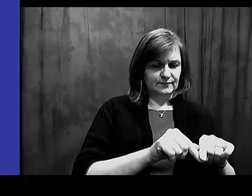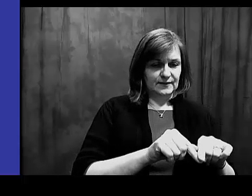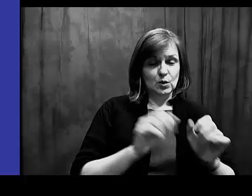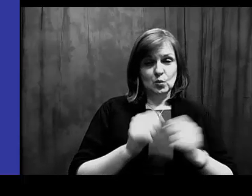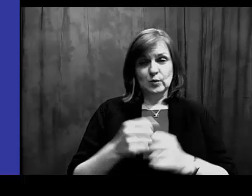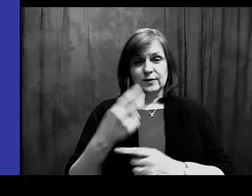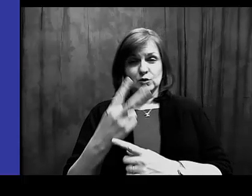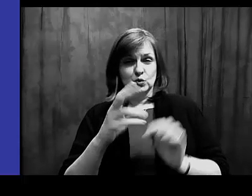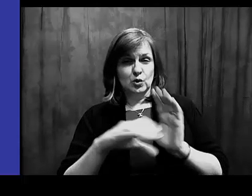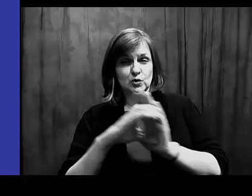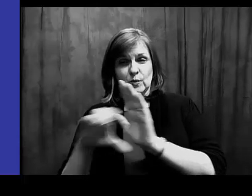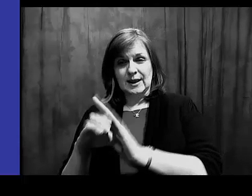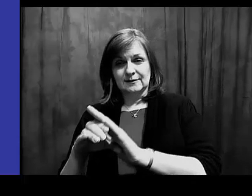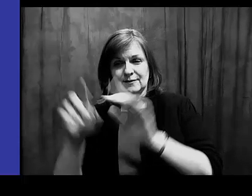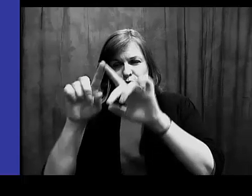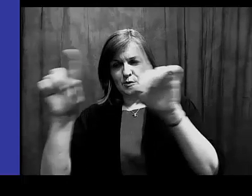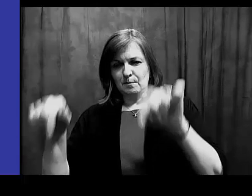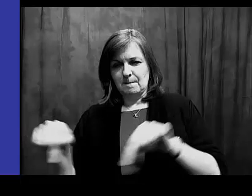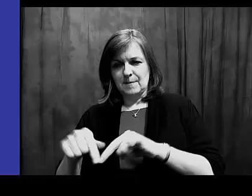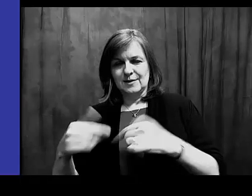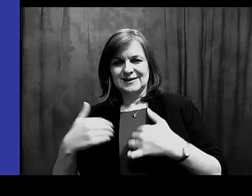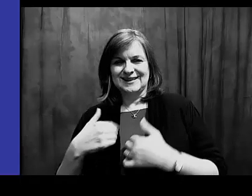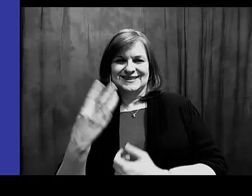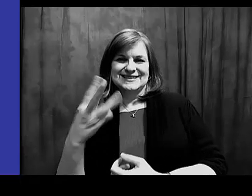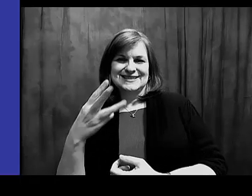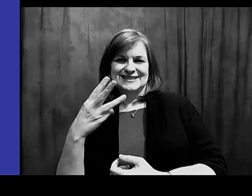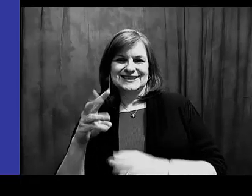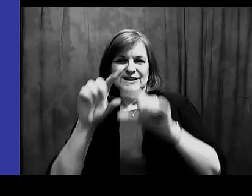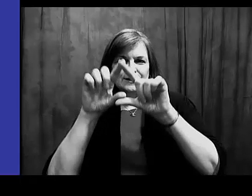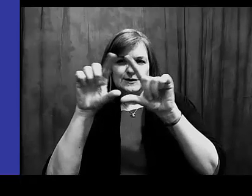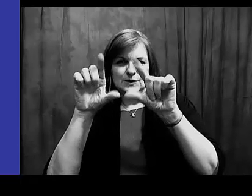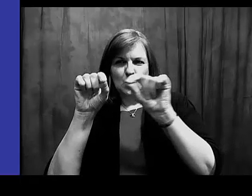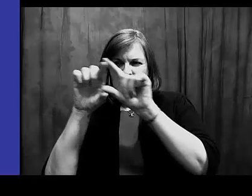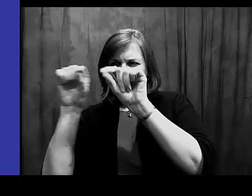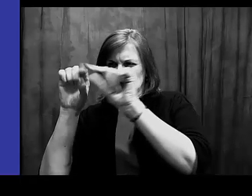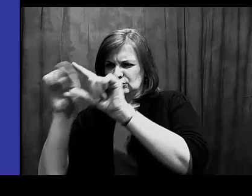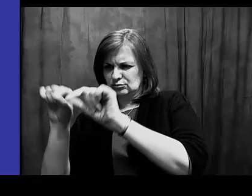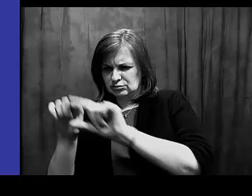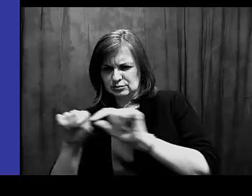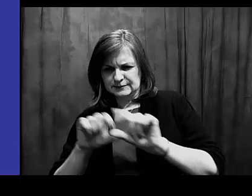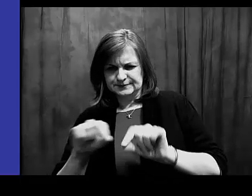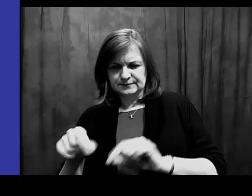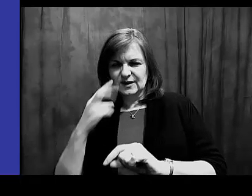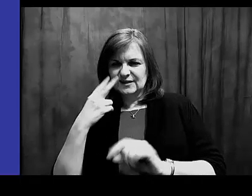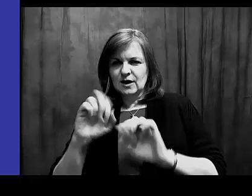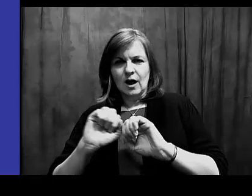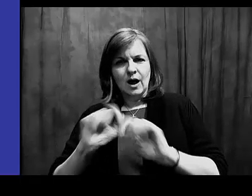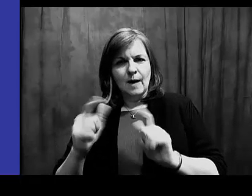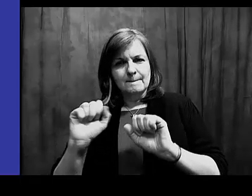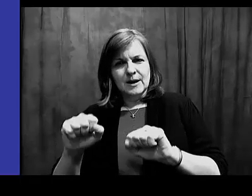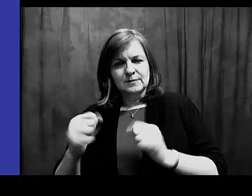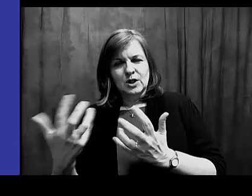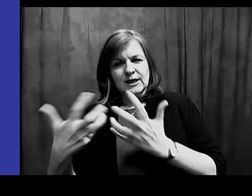you actually develop a 16 square box to look at all the possible combinations of